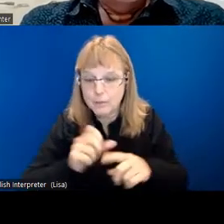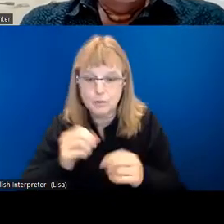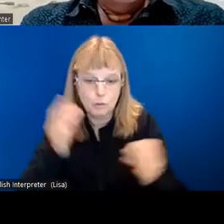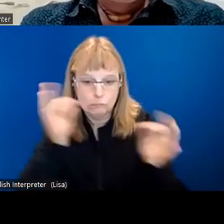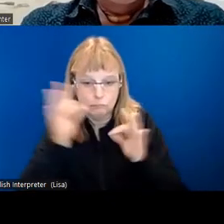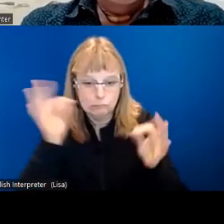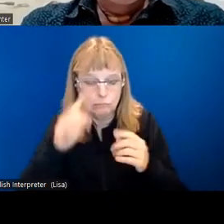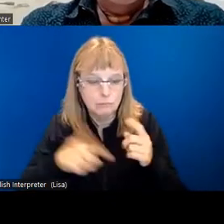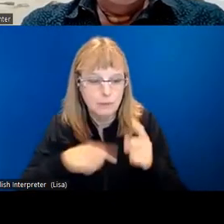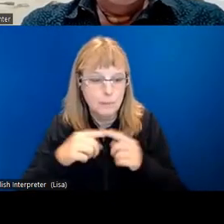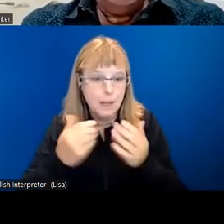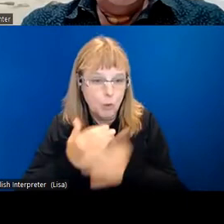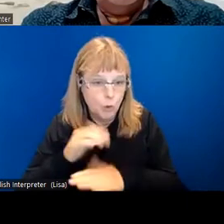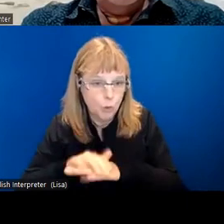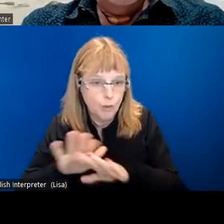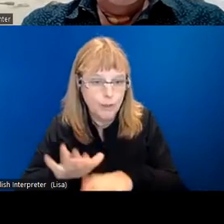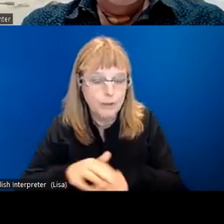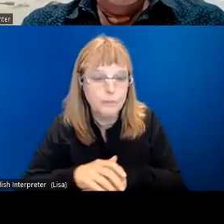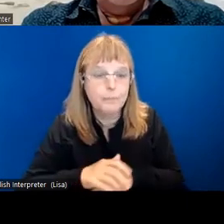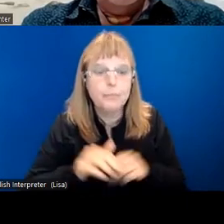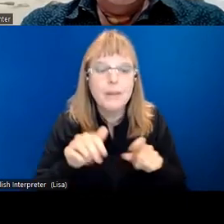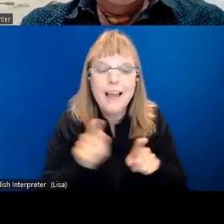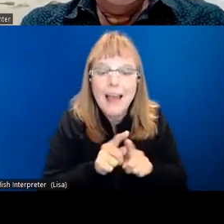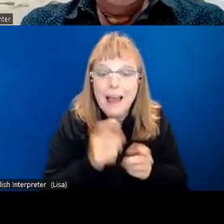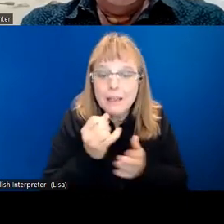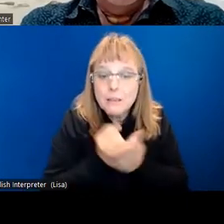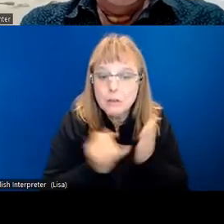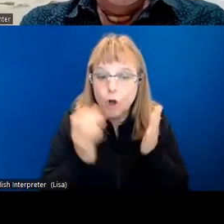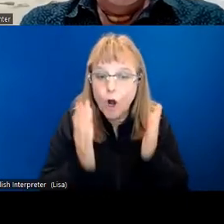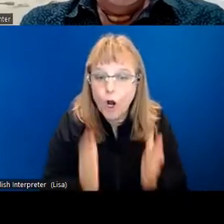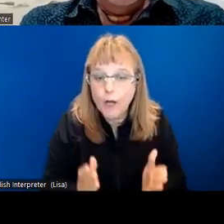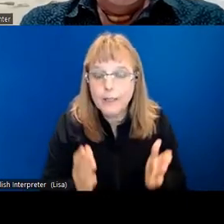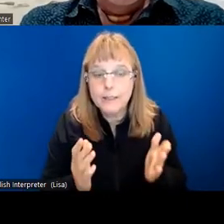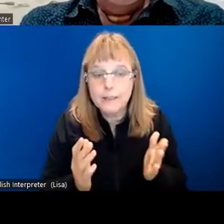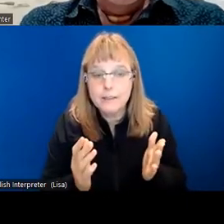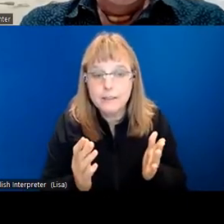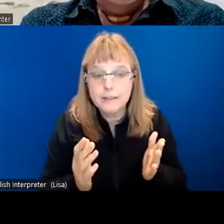And as an artist, you send out a lot of emails to people,